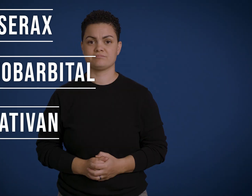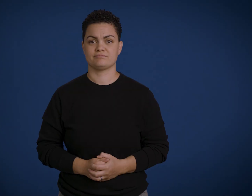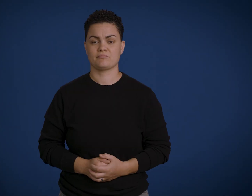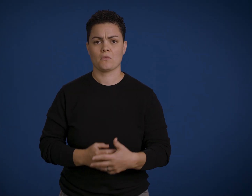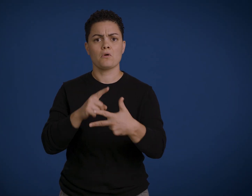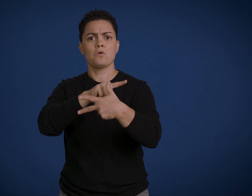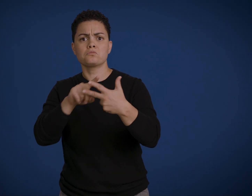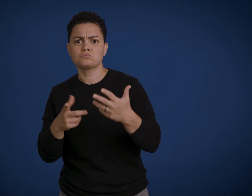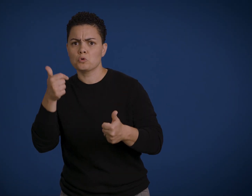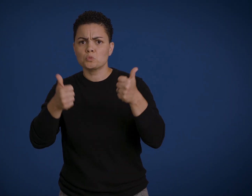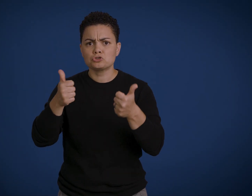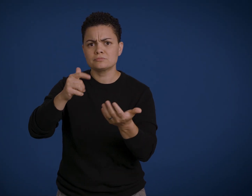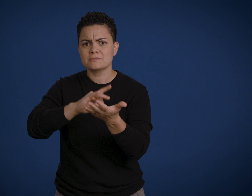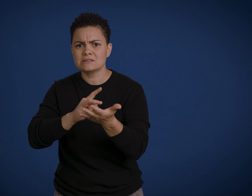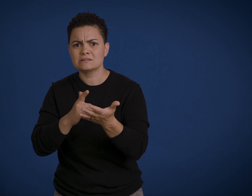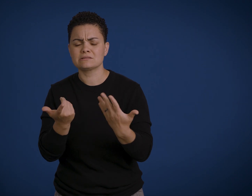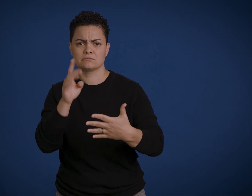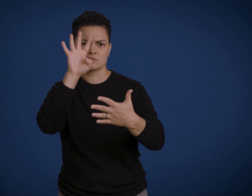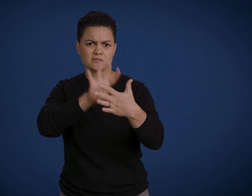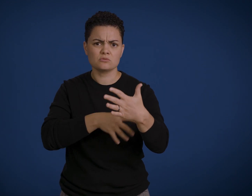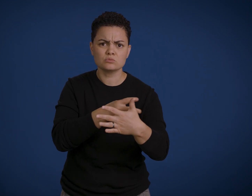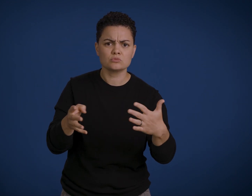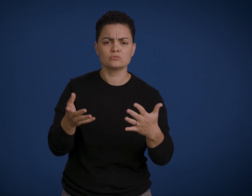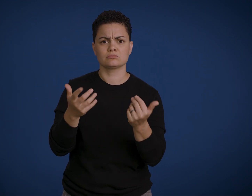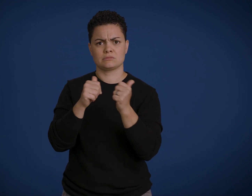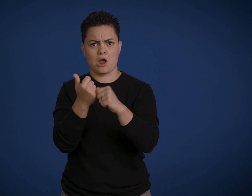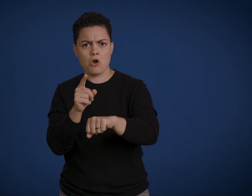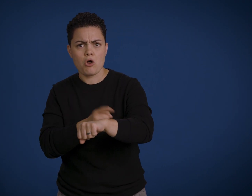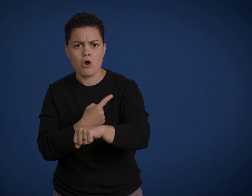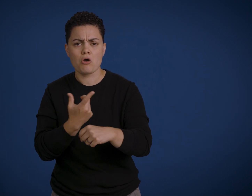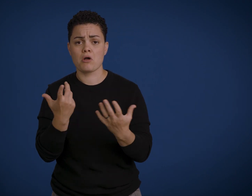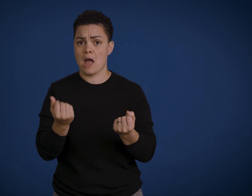The specific medication prescribed, along with its dosage and administration frequency,